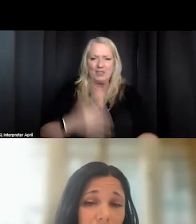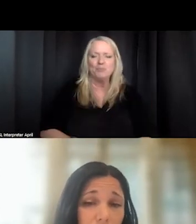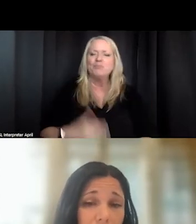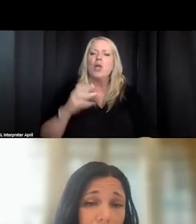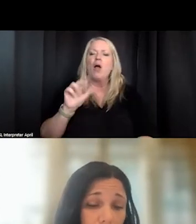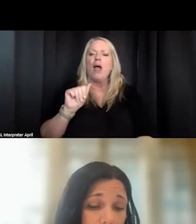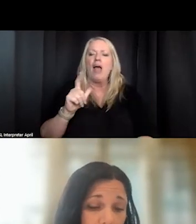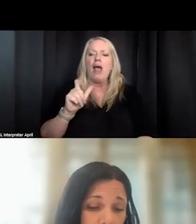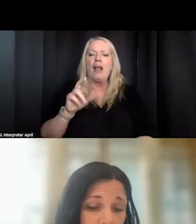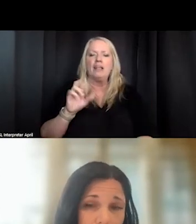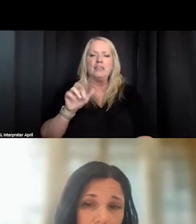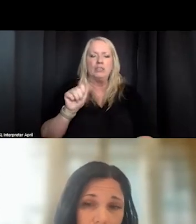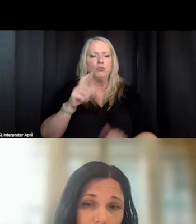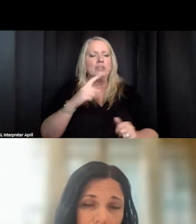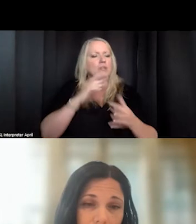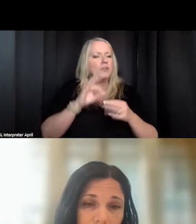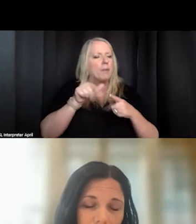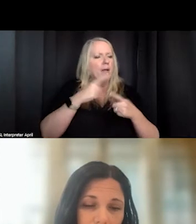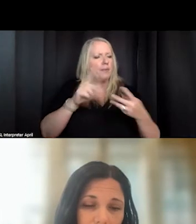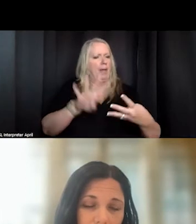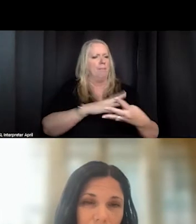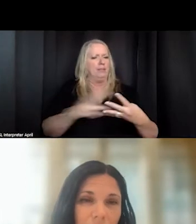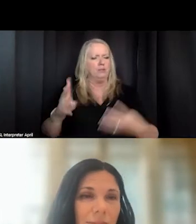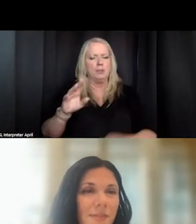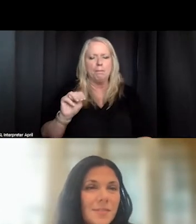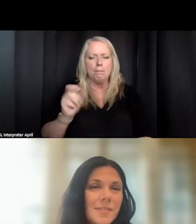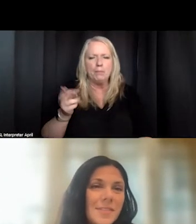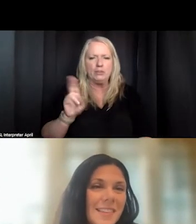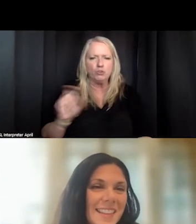LITTLE BIT ABOUT THE MATRIX? >> SURE. SO, THANK YOU, STEPHANIE.